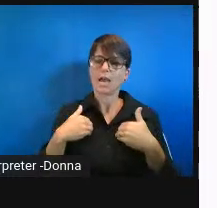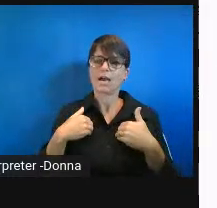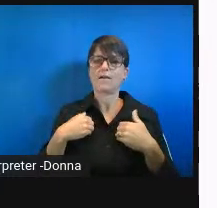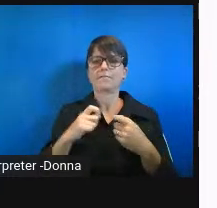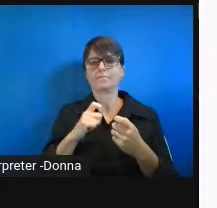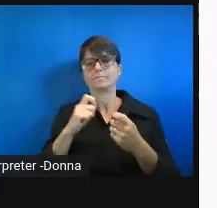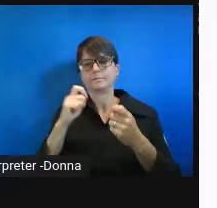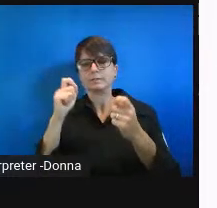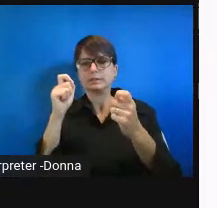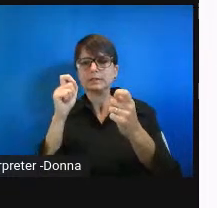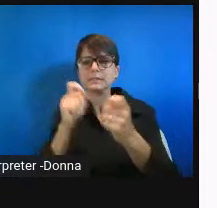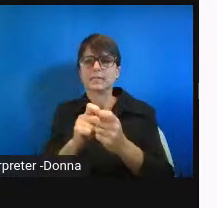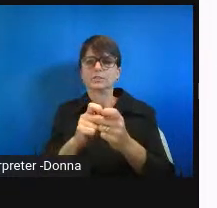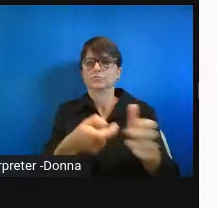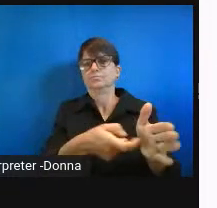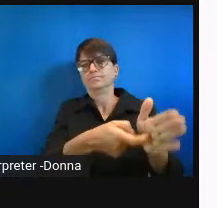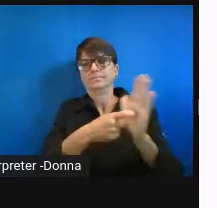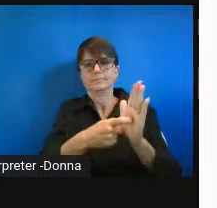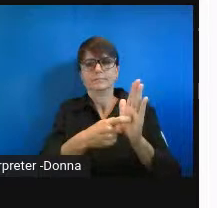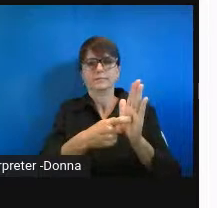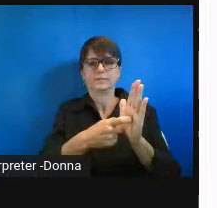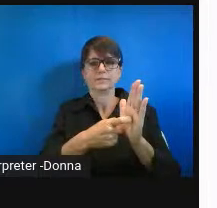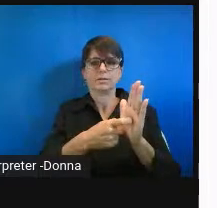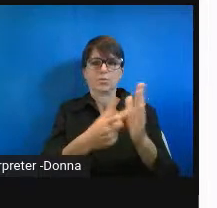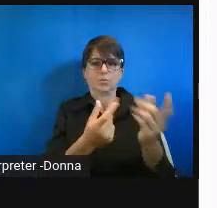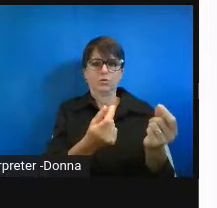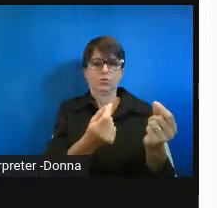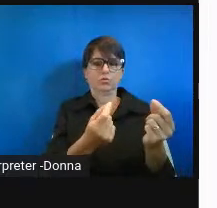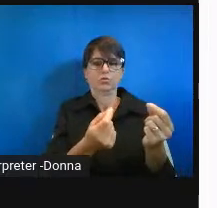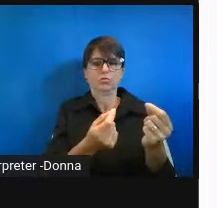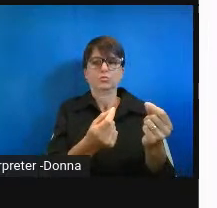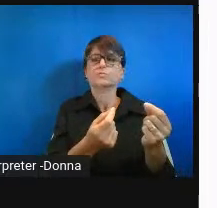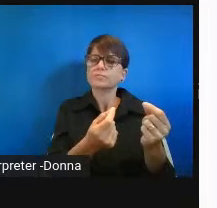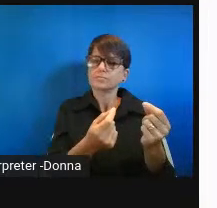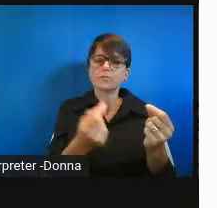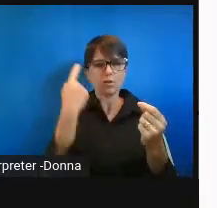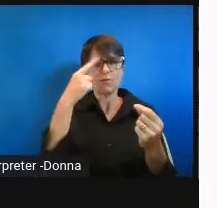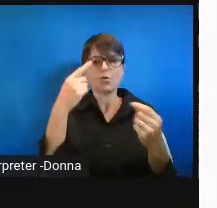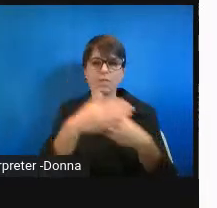, you can see every country but this information